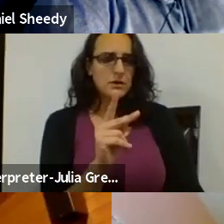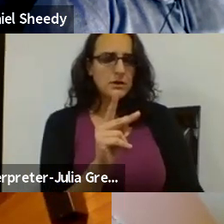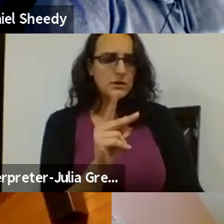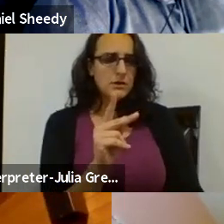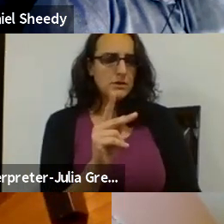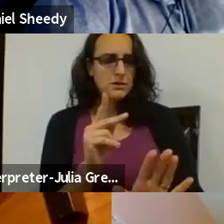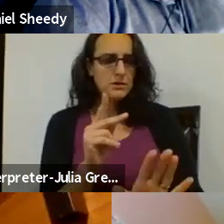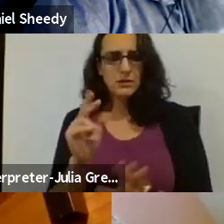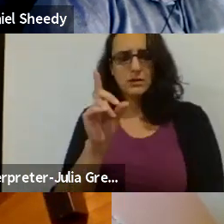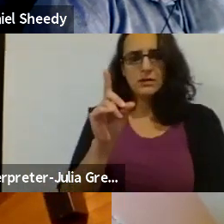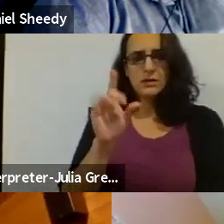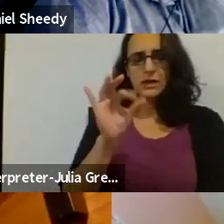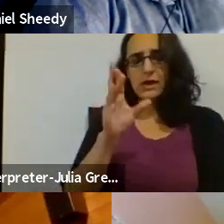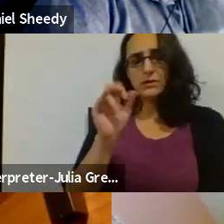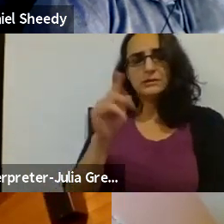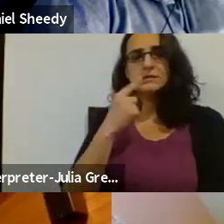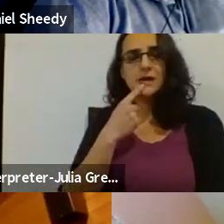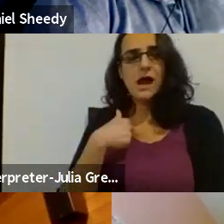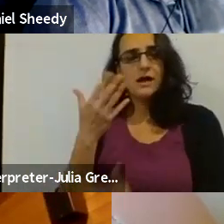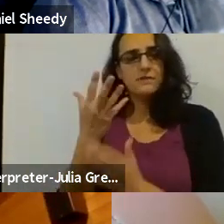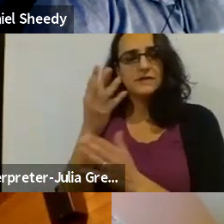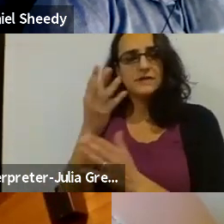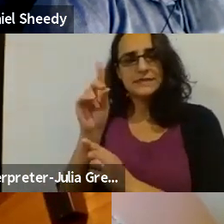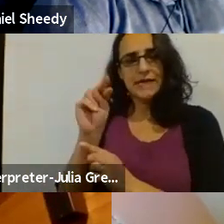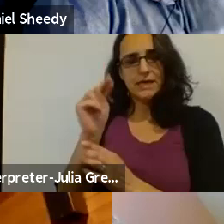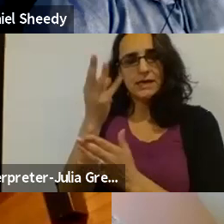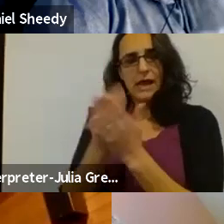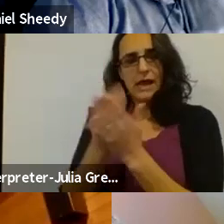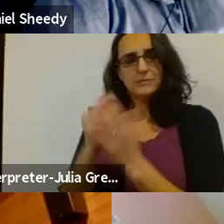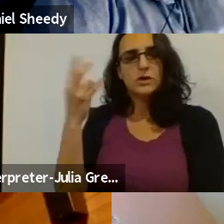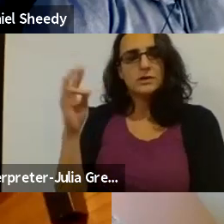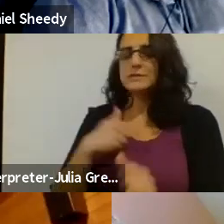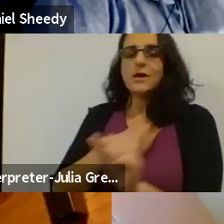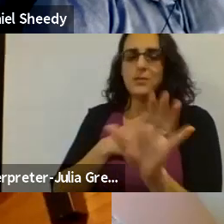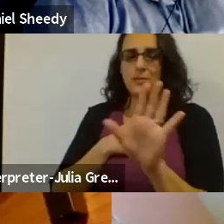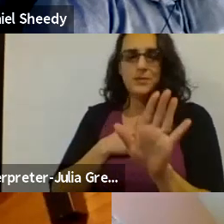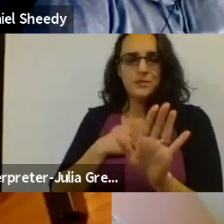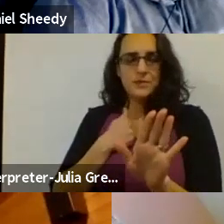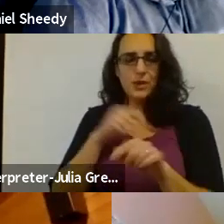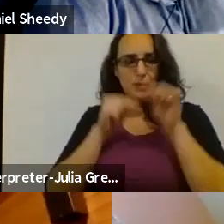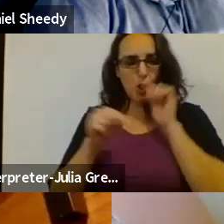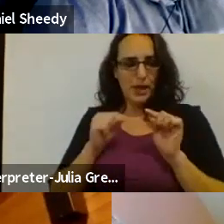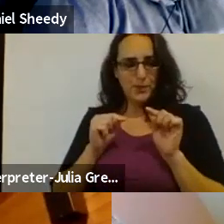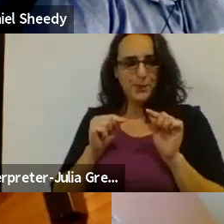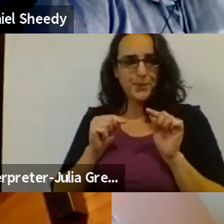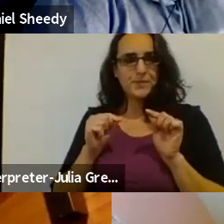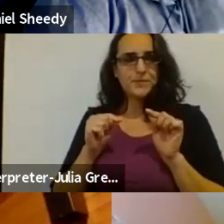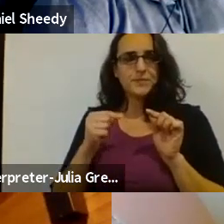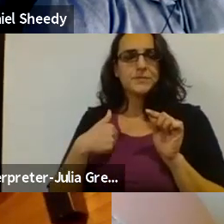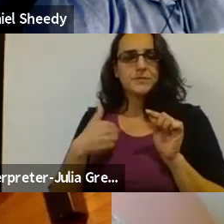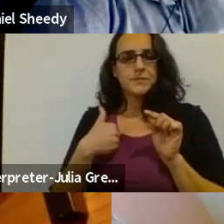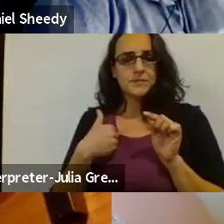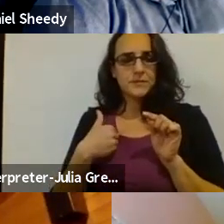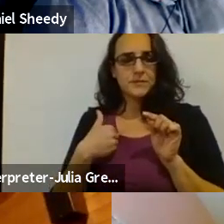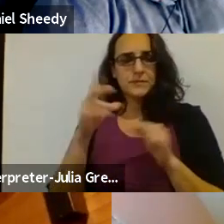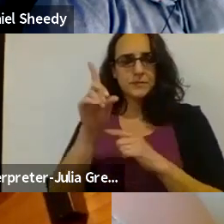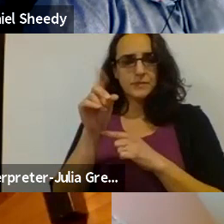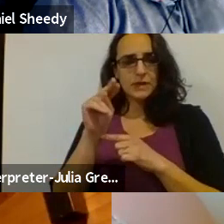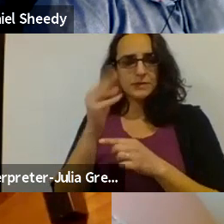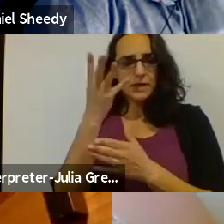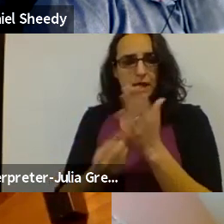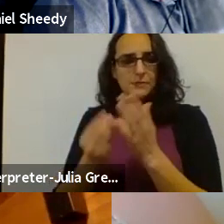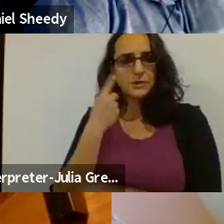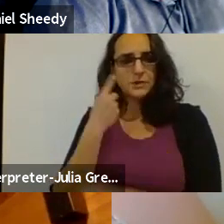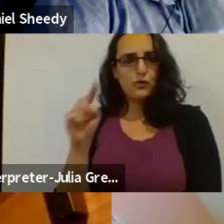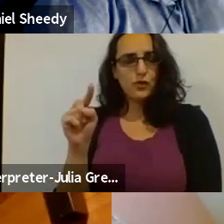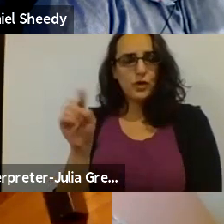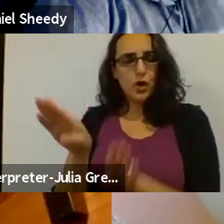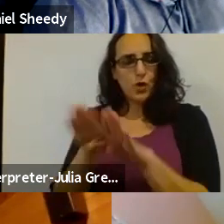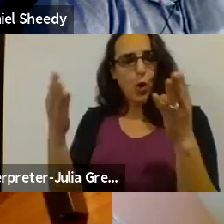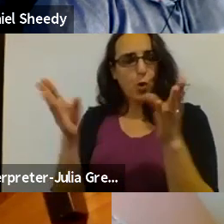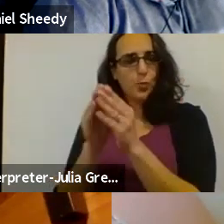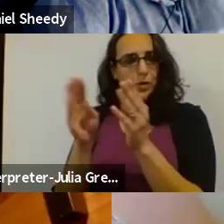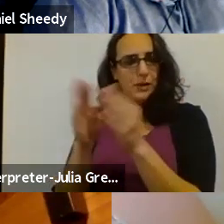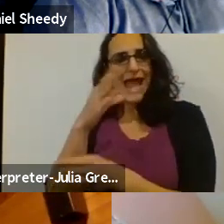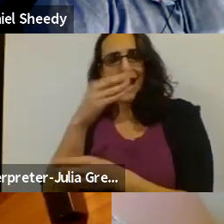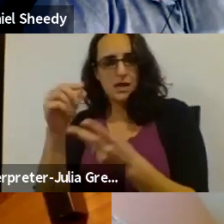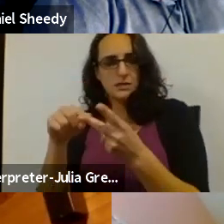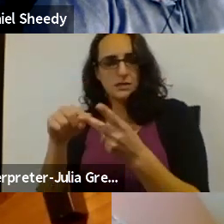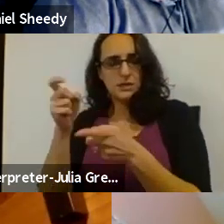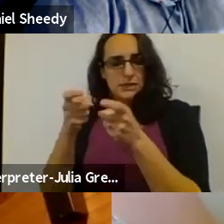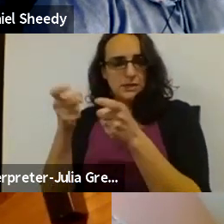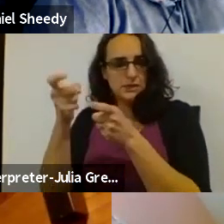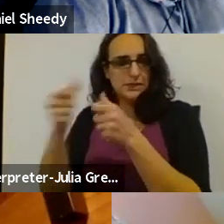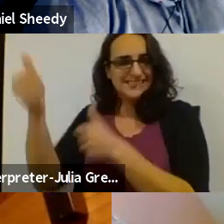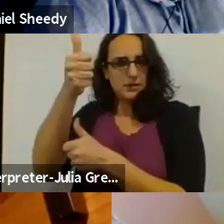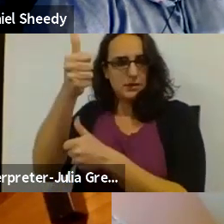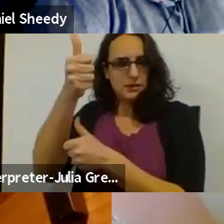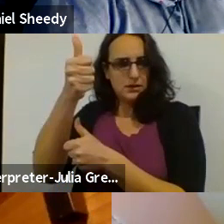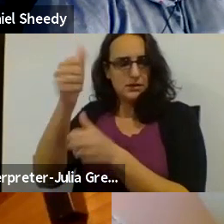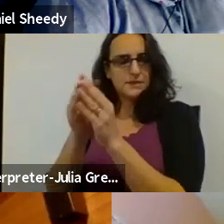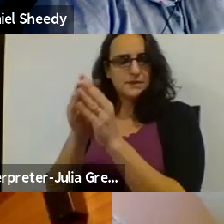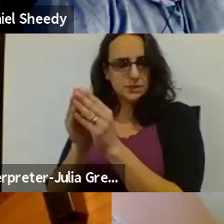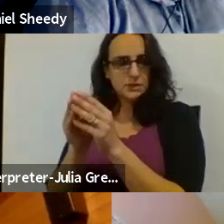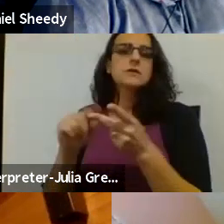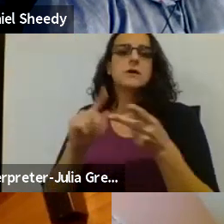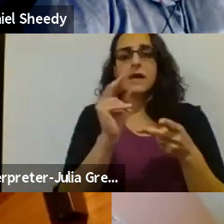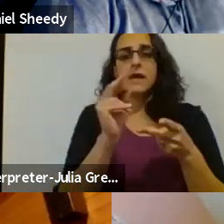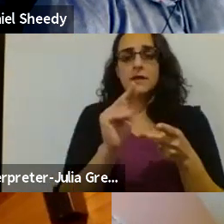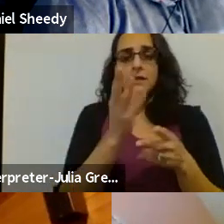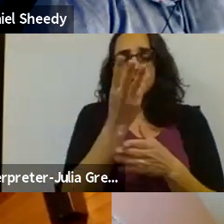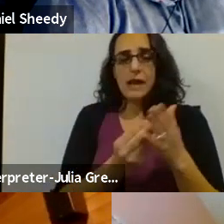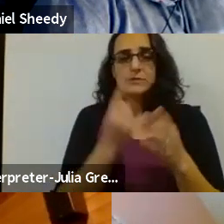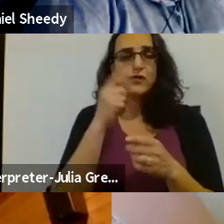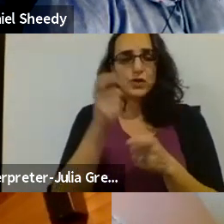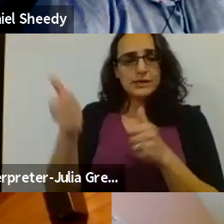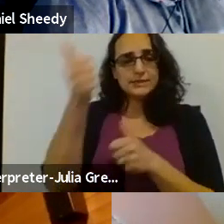Carolyn Gallagher: Dan absent for the 17th. Sorry, let me let me go back. I have Dan absent for the open meeting and for the Executive Session, meeting we have Kathleen absent for Executive Session, meeting only